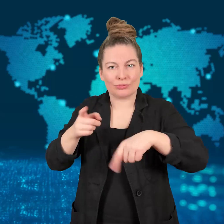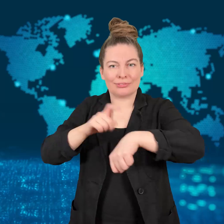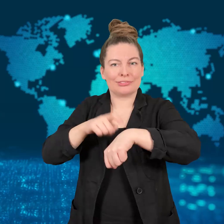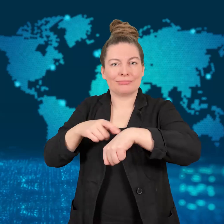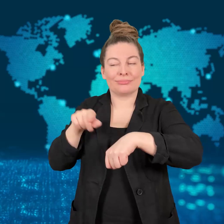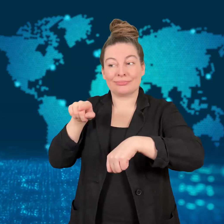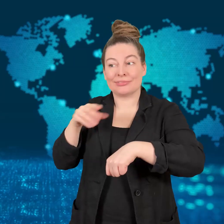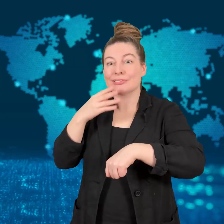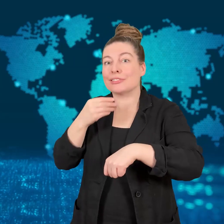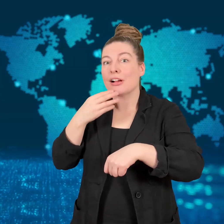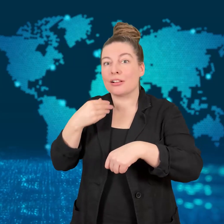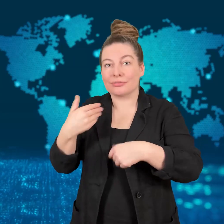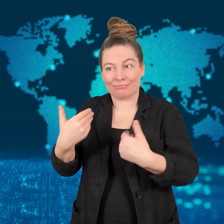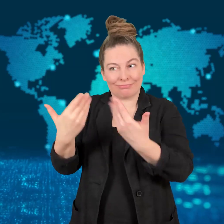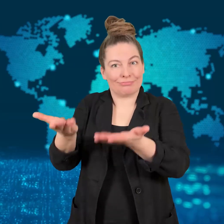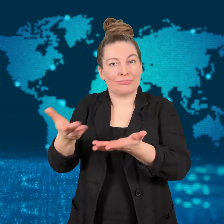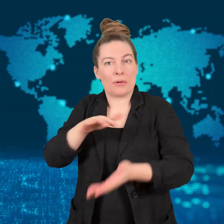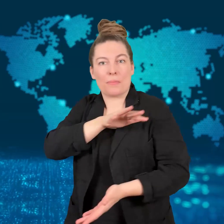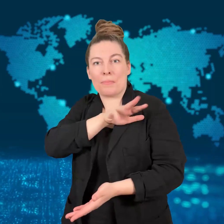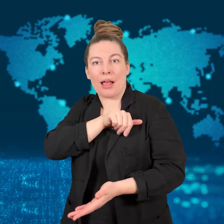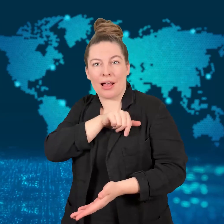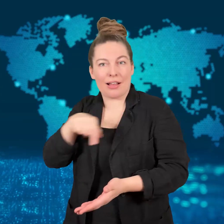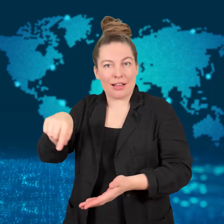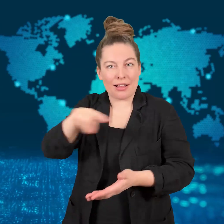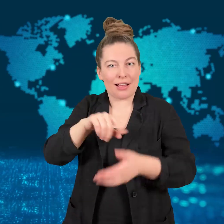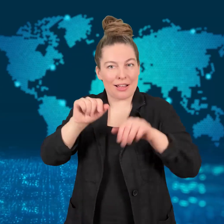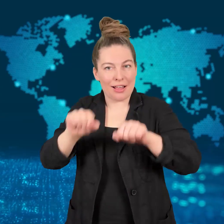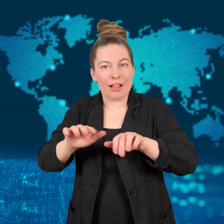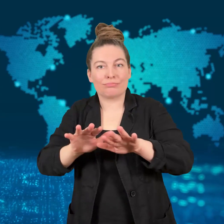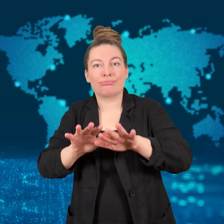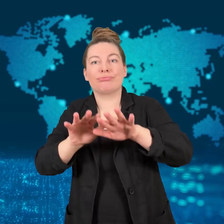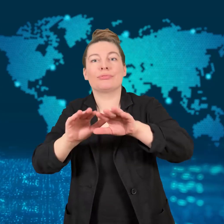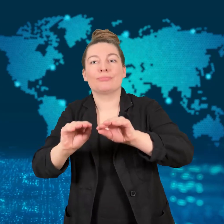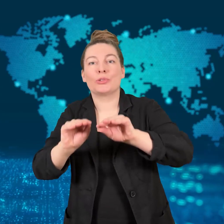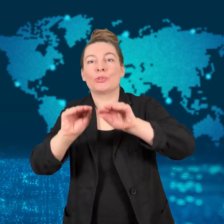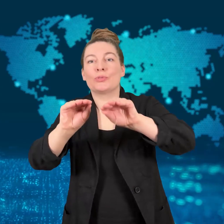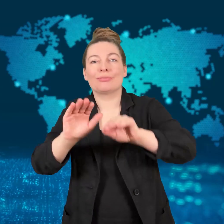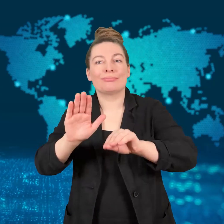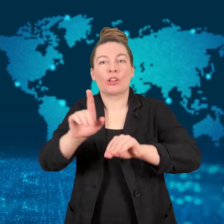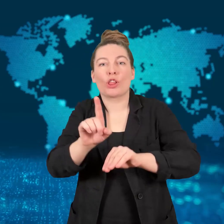in allowing the return of Palestinians to